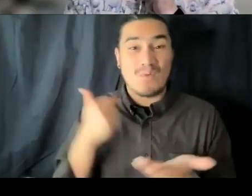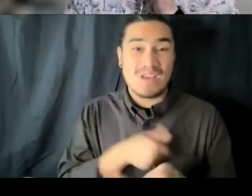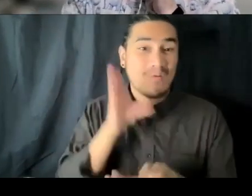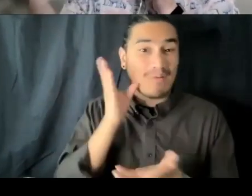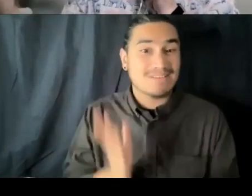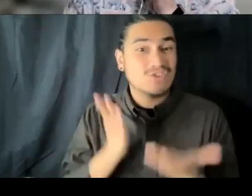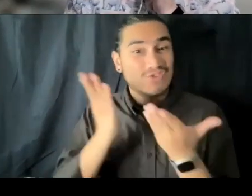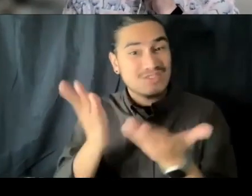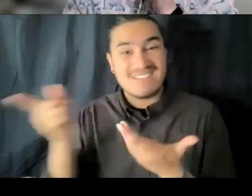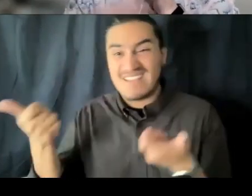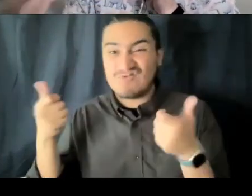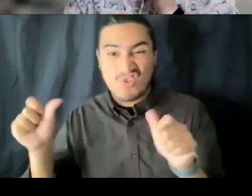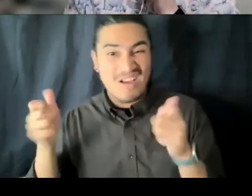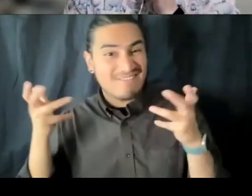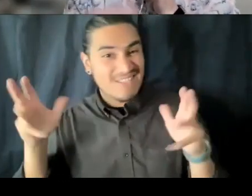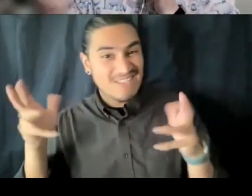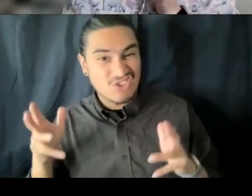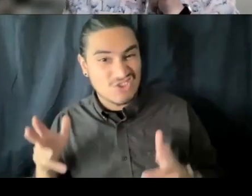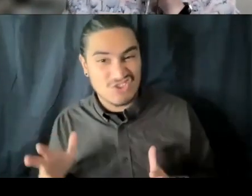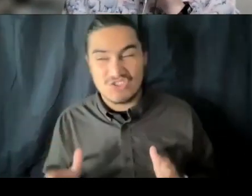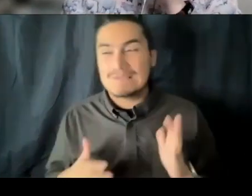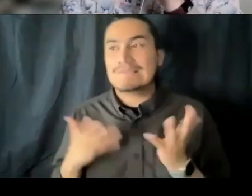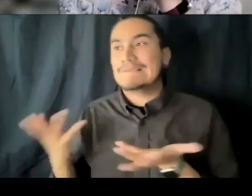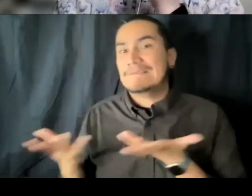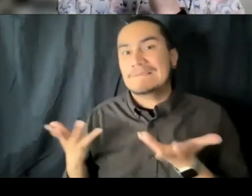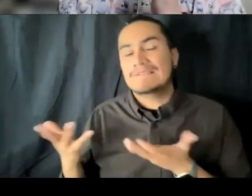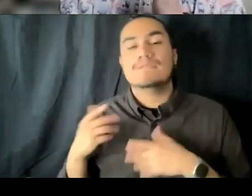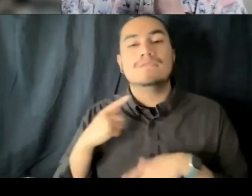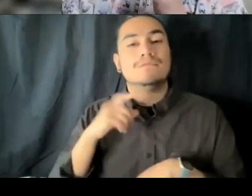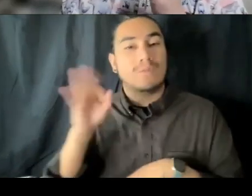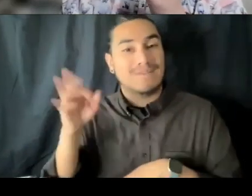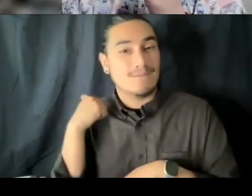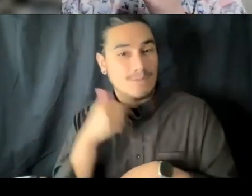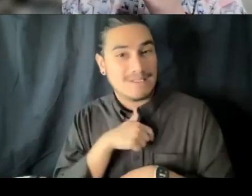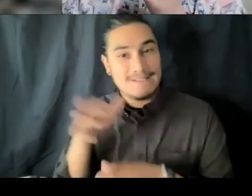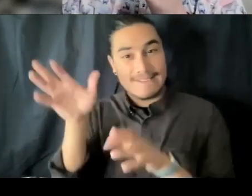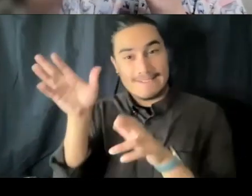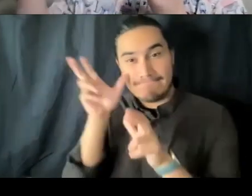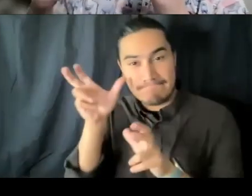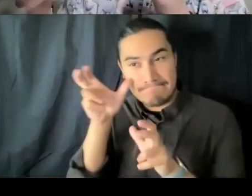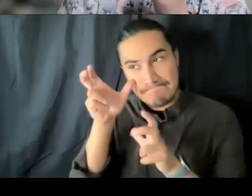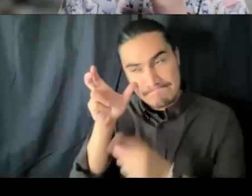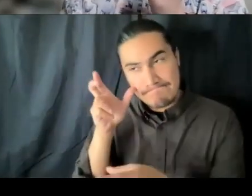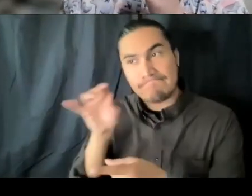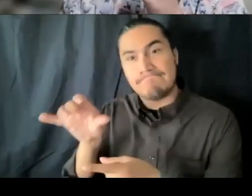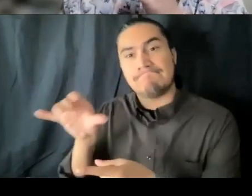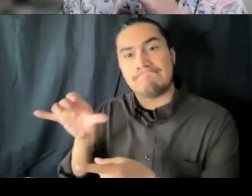So if we can listen and learn, we can also get get more creative.